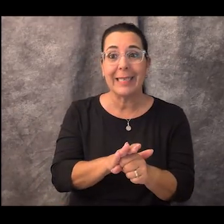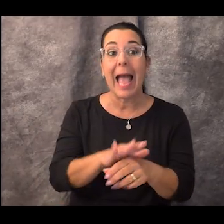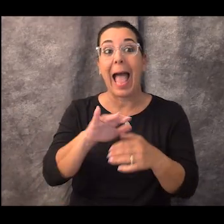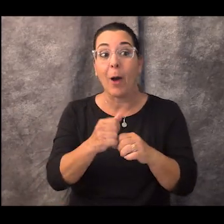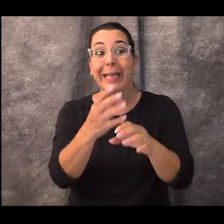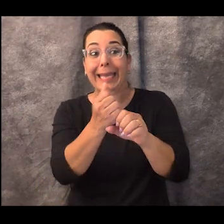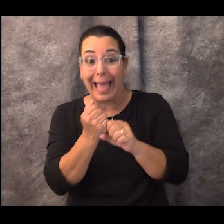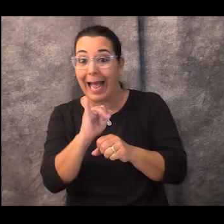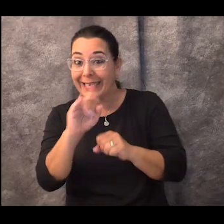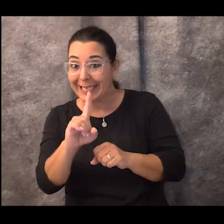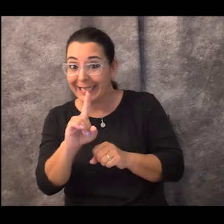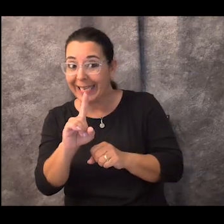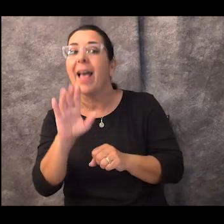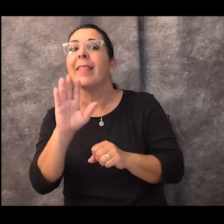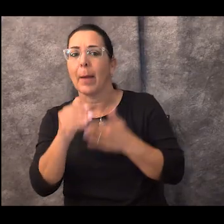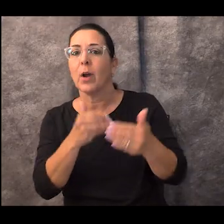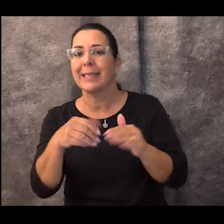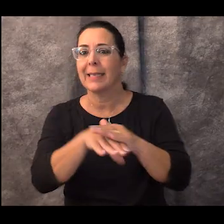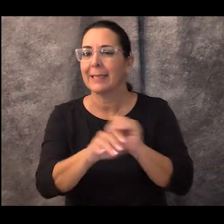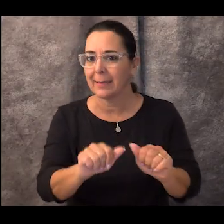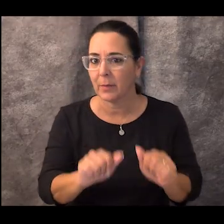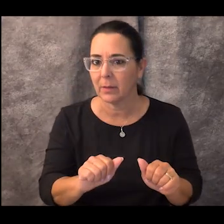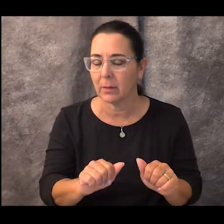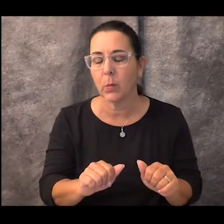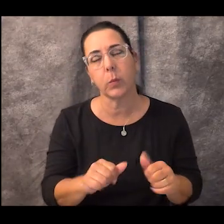And that's one of the things that can be really tricky about voter ID.